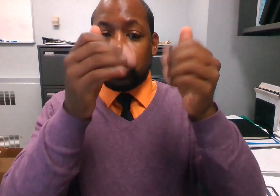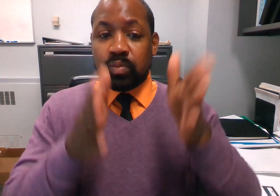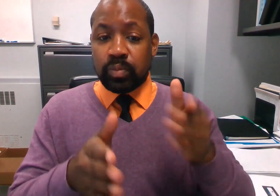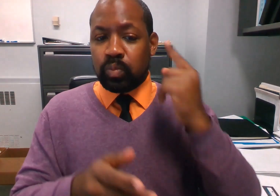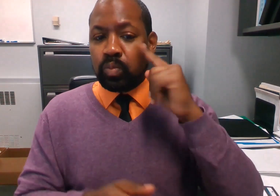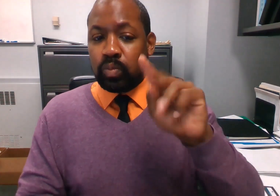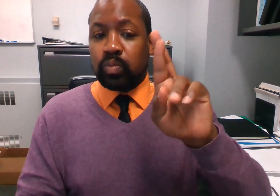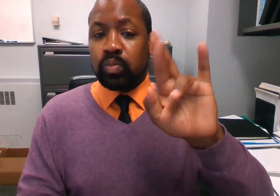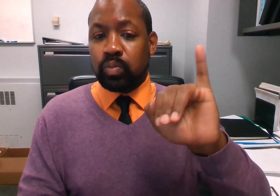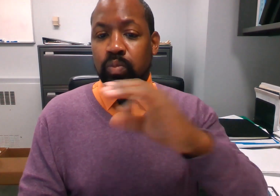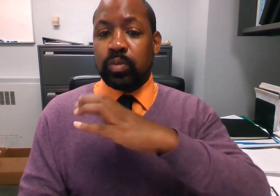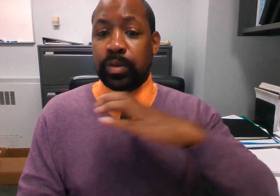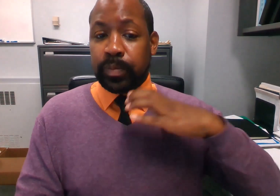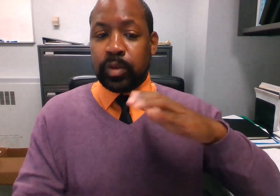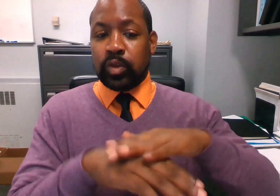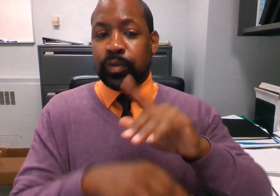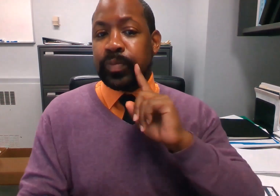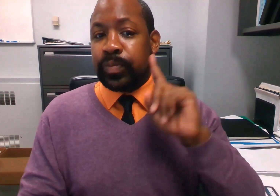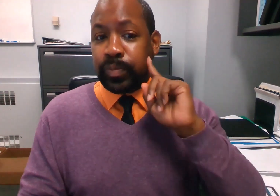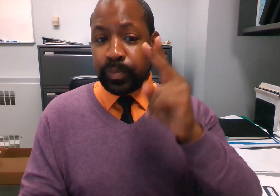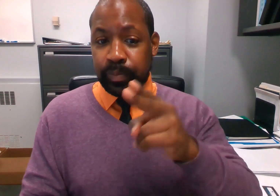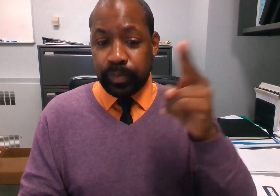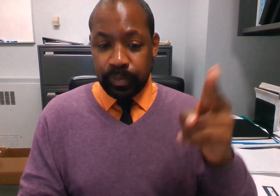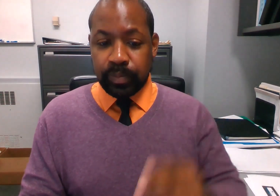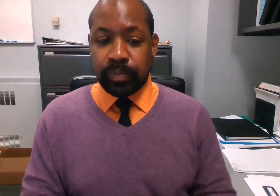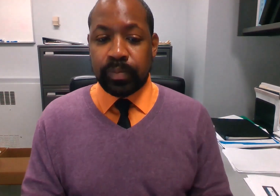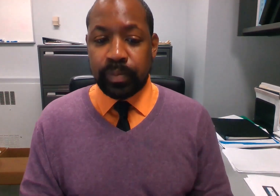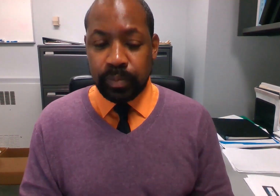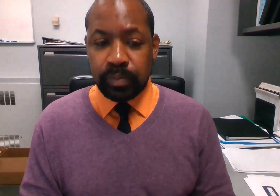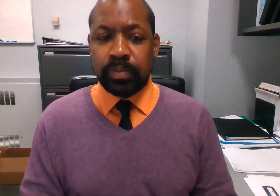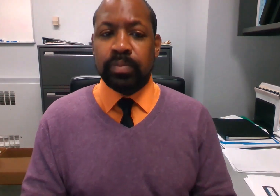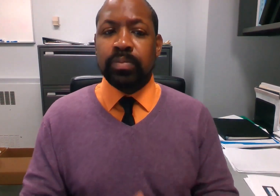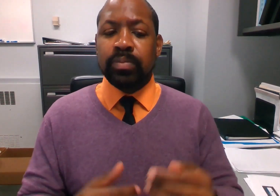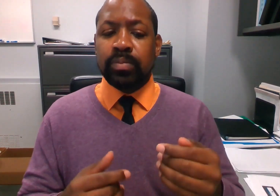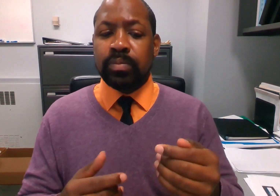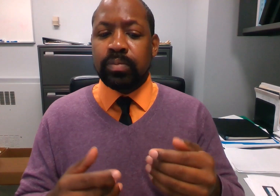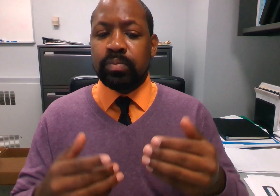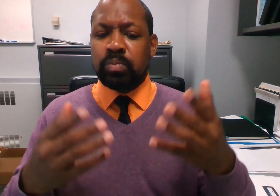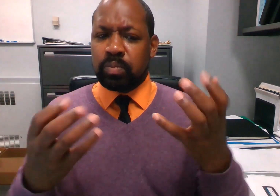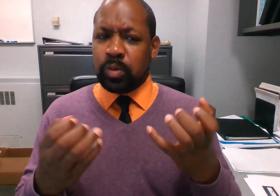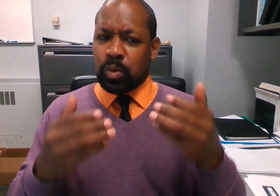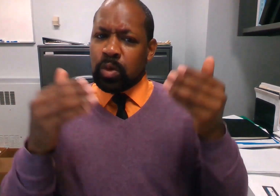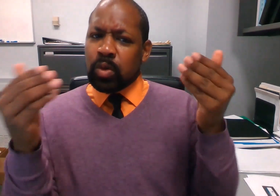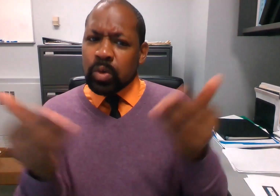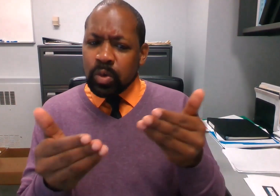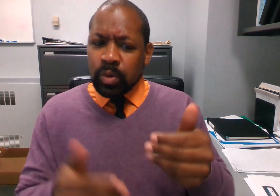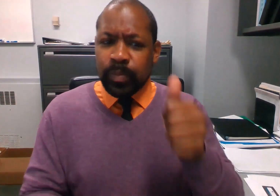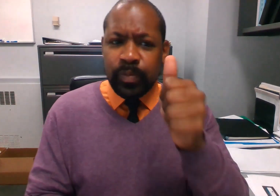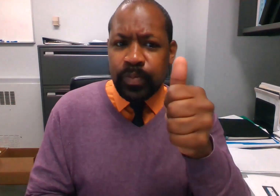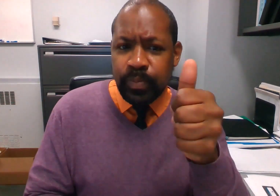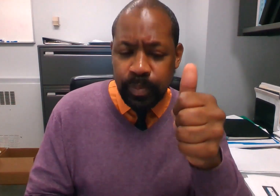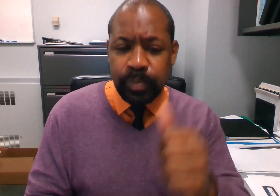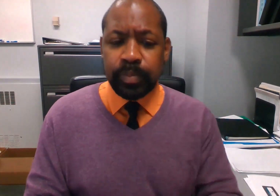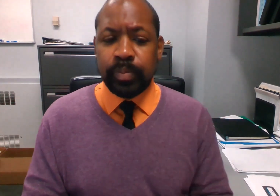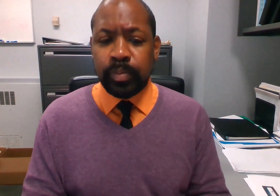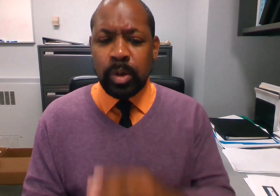I'm the Executive Director of the Rhode Island Commission on the Deaf and Hard of Hearing